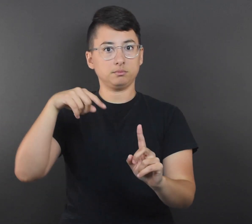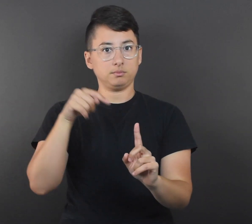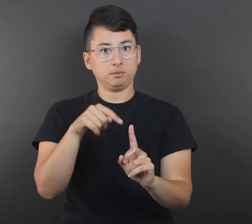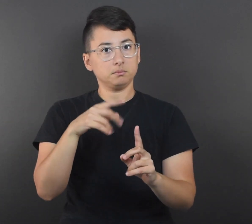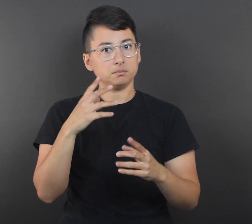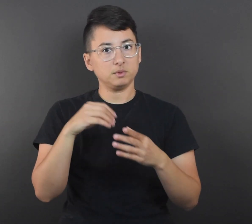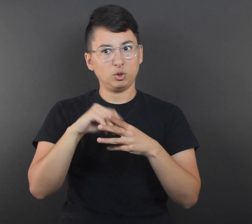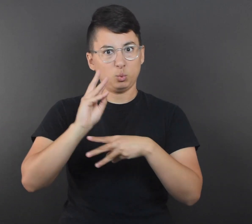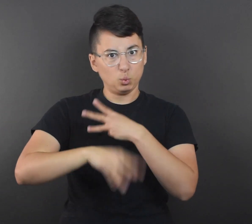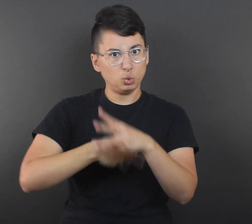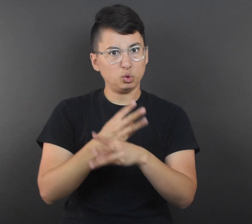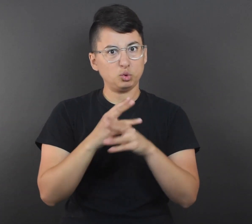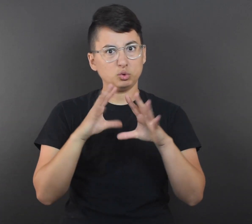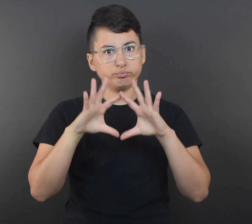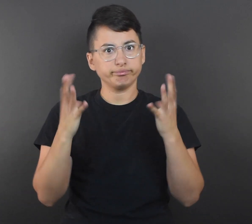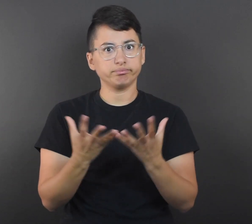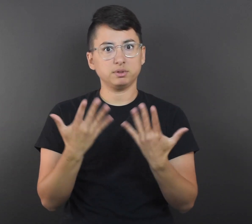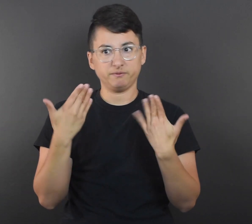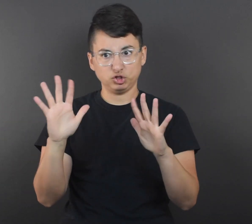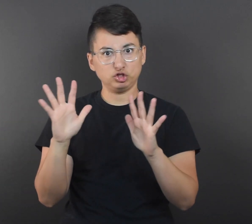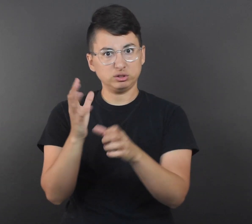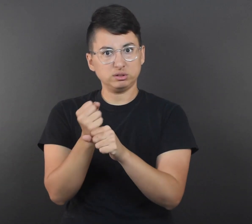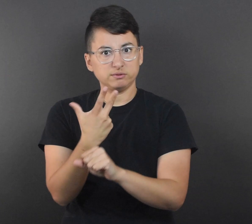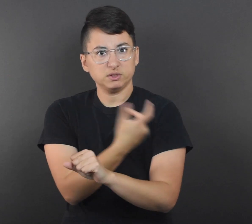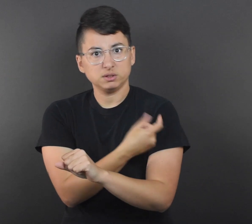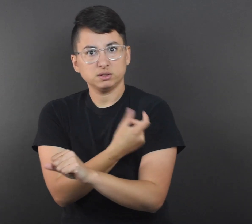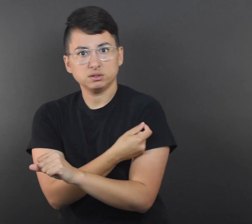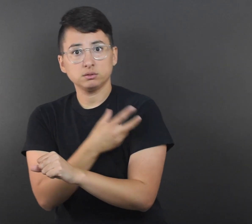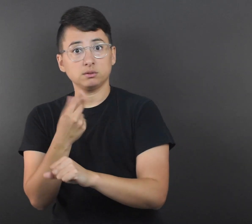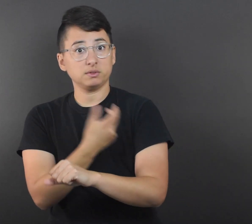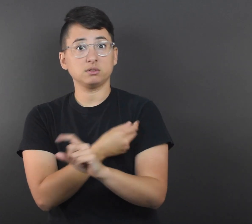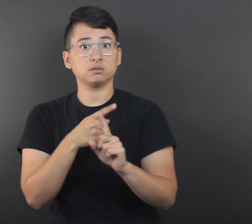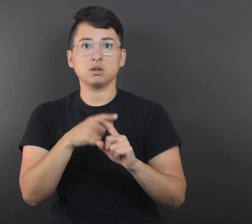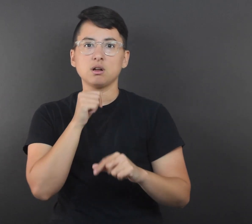that the vaccine is “not targeted at the African American community to do harm.”